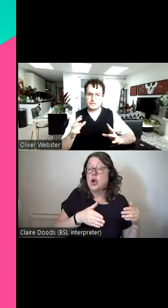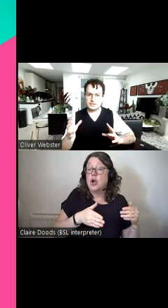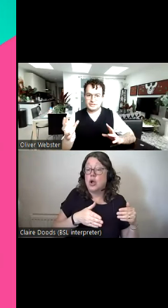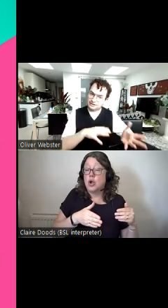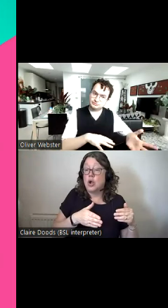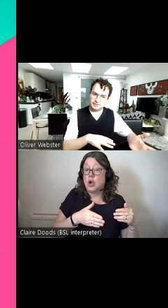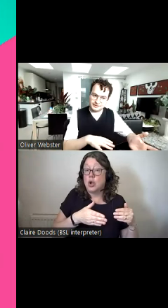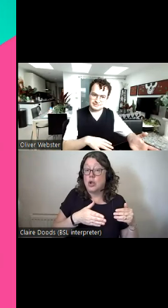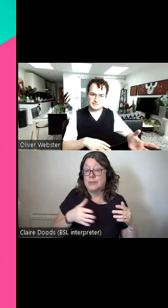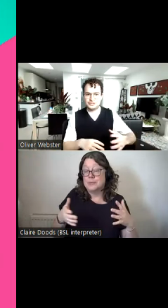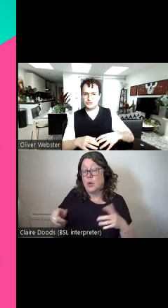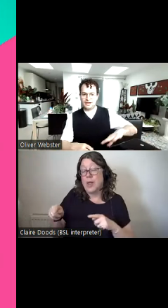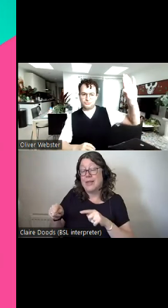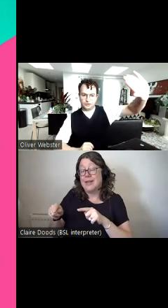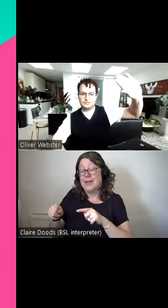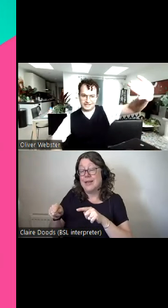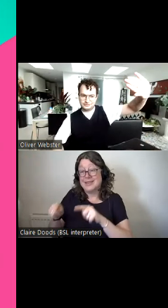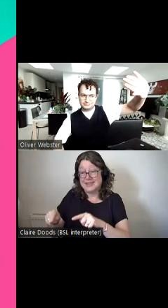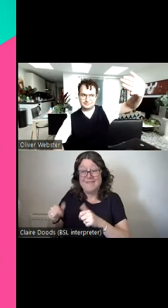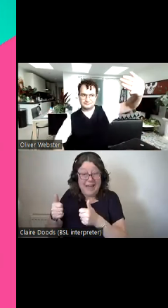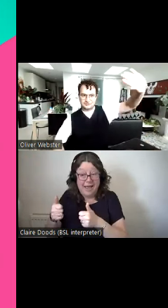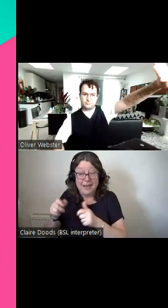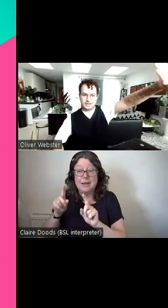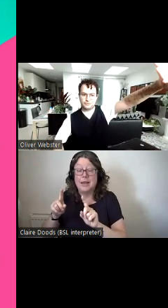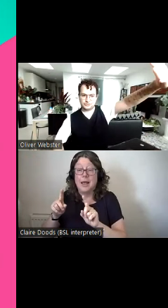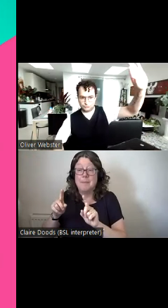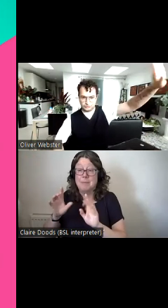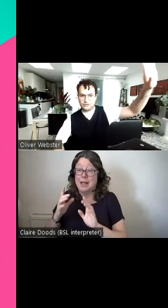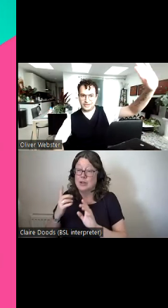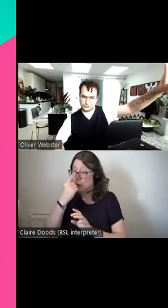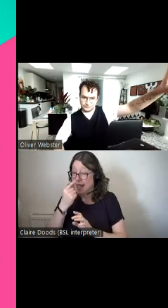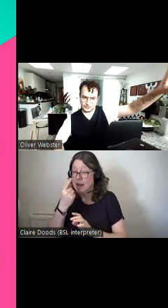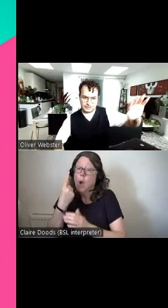The downside of this is that you can only have one set of open captions in one location.